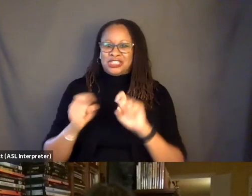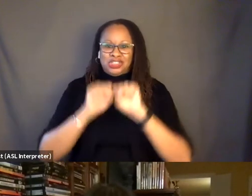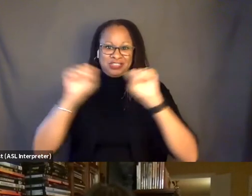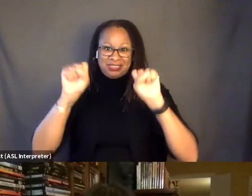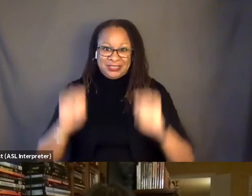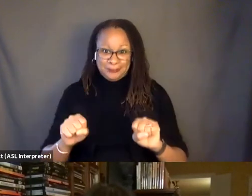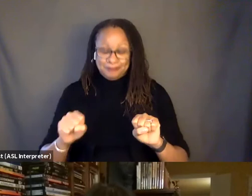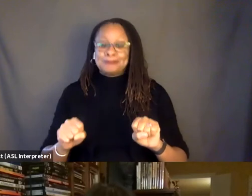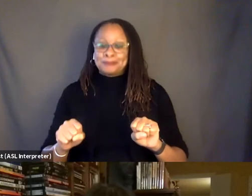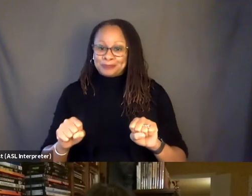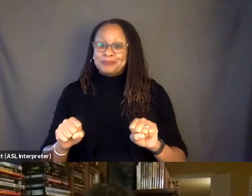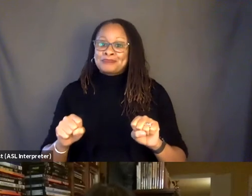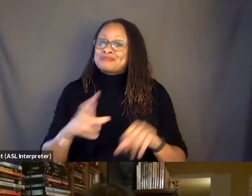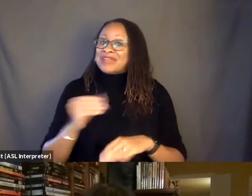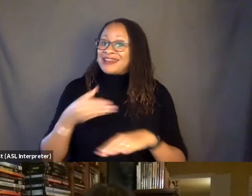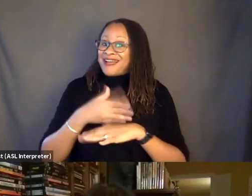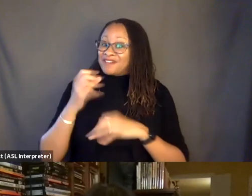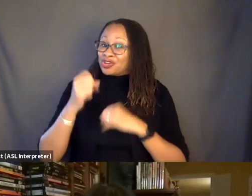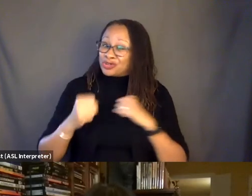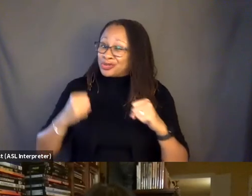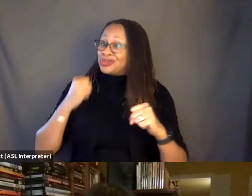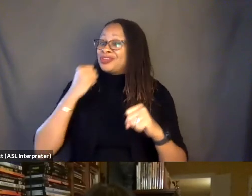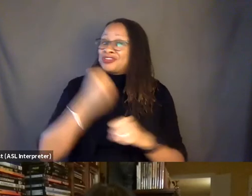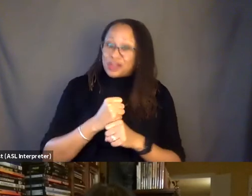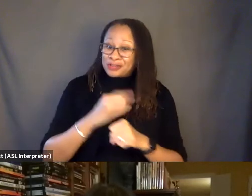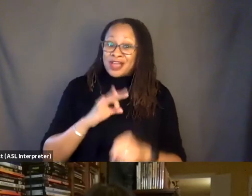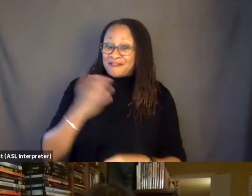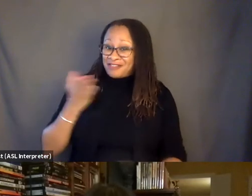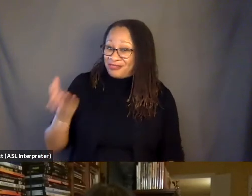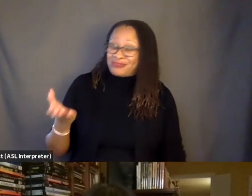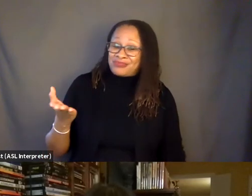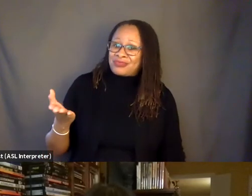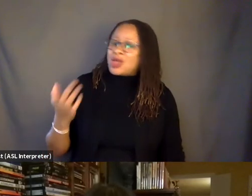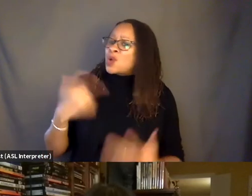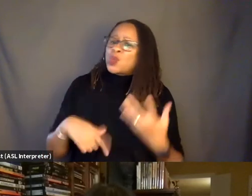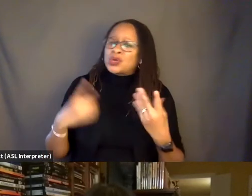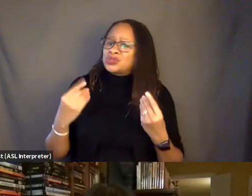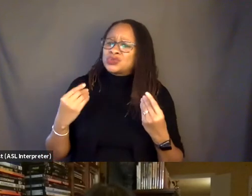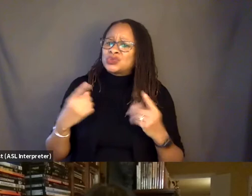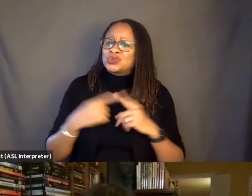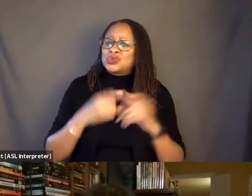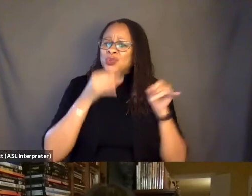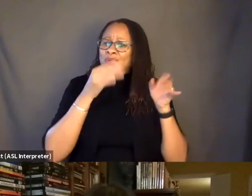And after years of being there, what does that do to individual people?